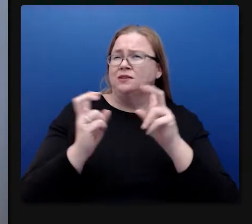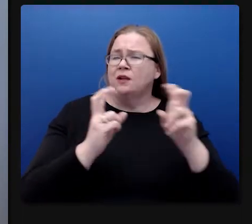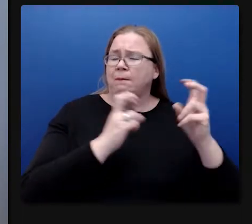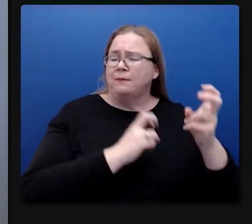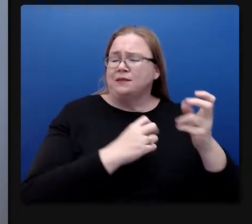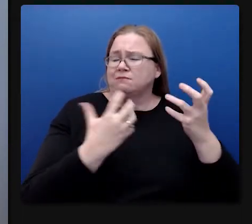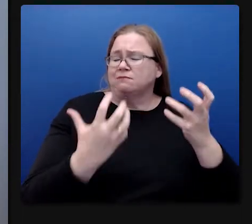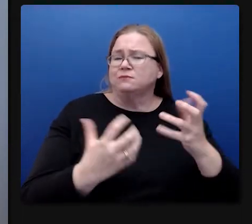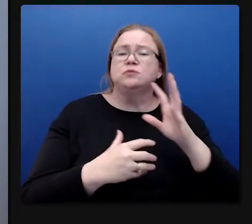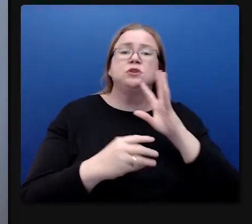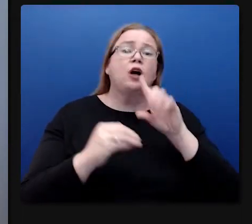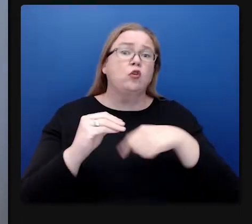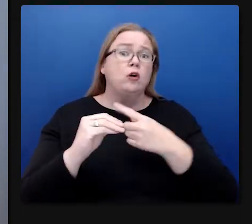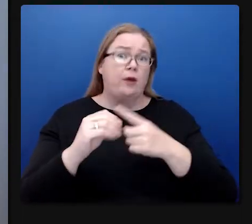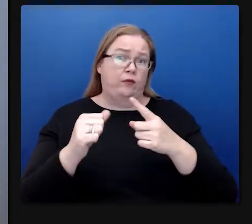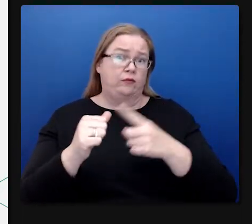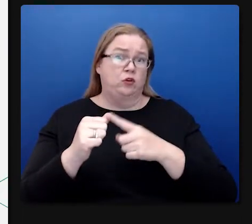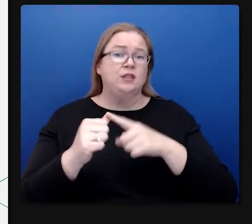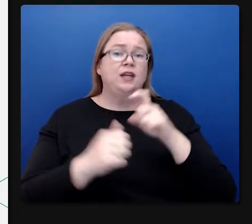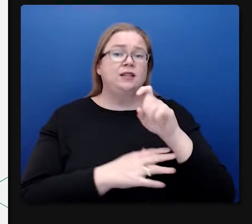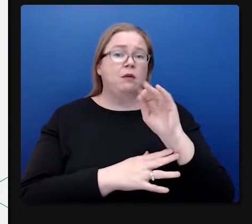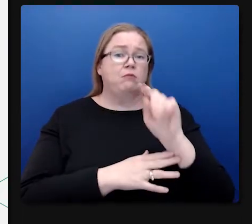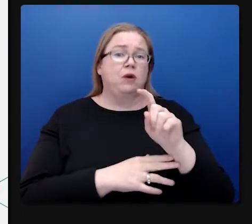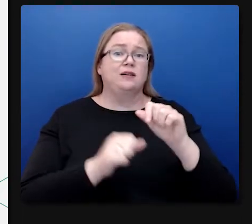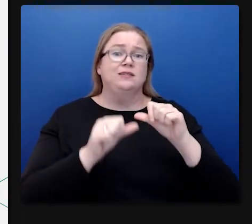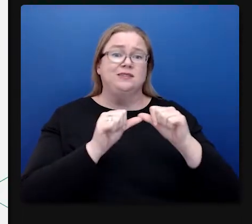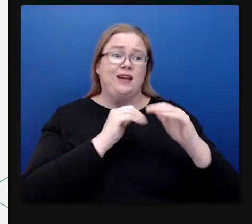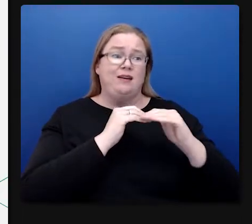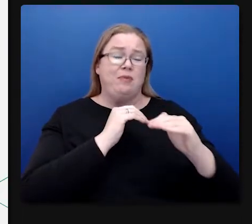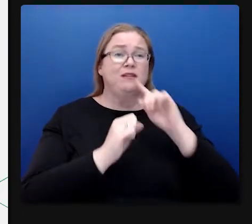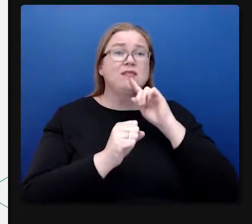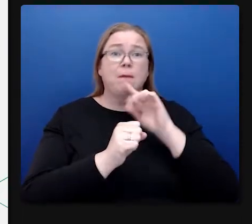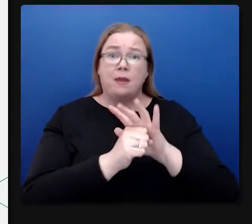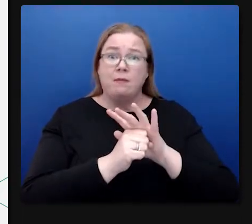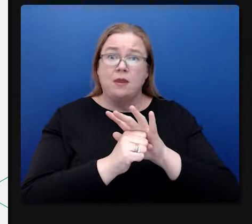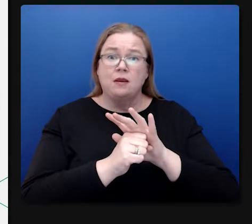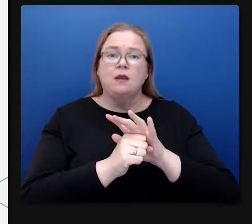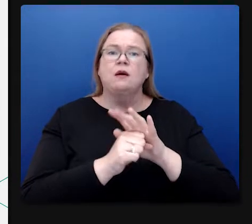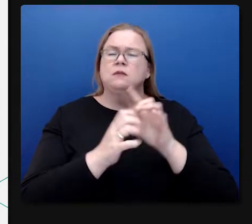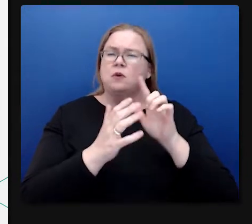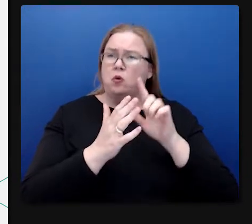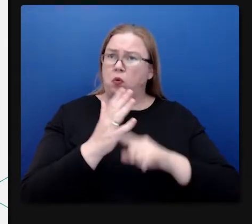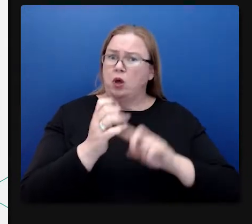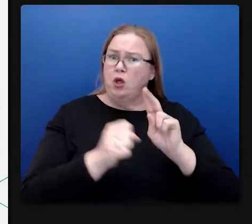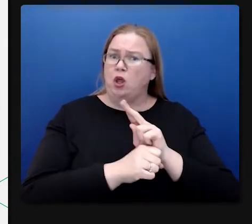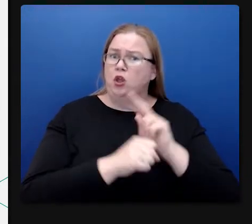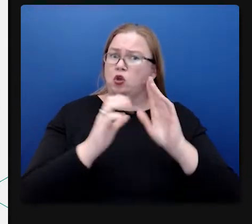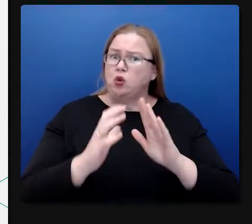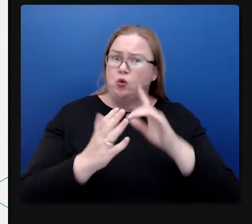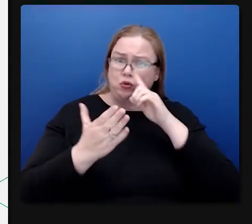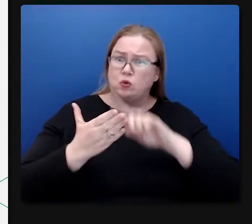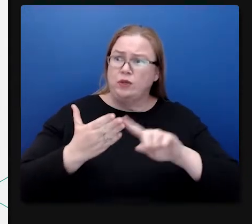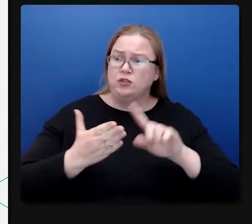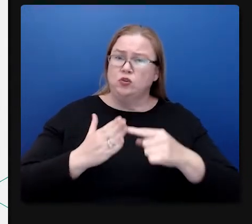is to talk about first, the Xbox sustainability commitments. What our user research shows,